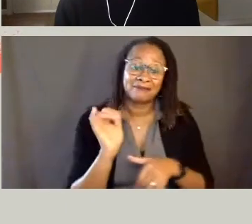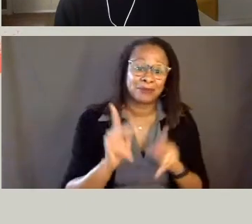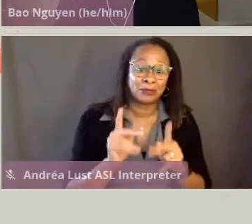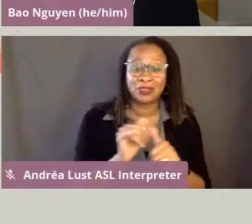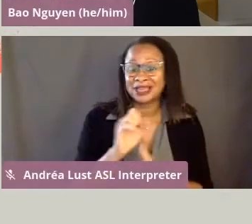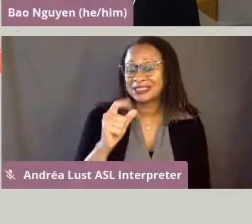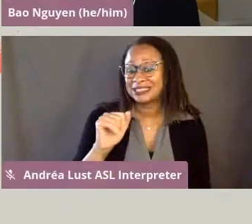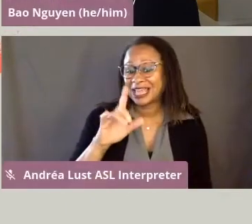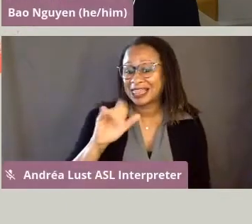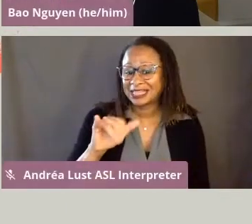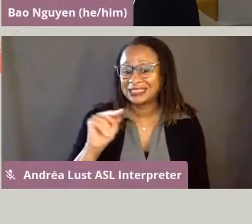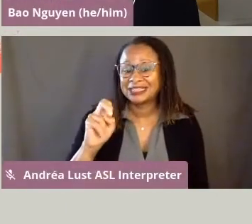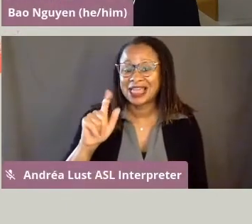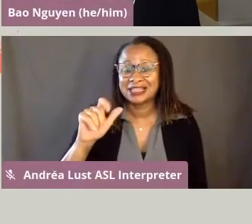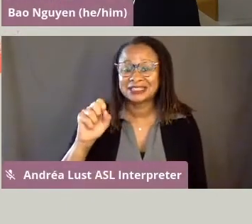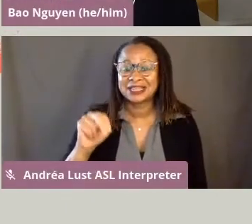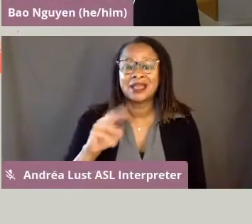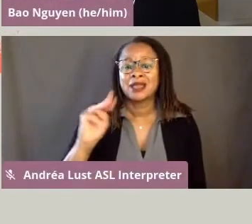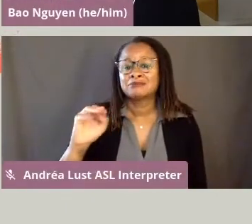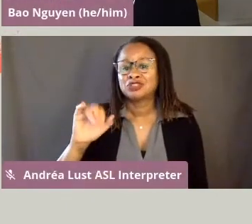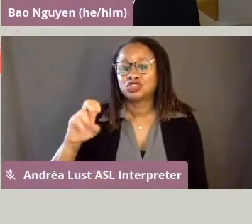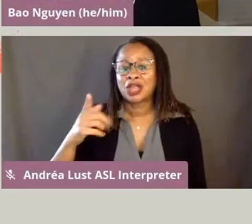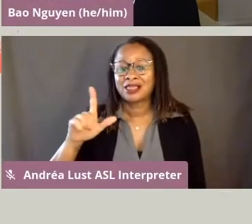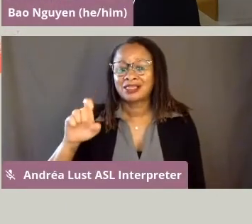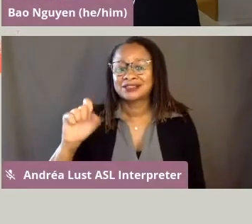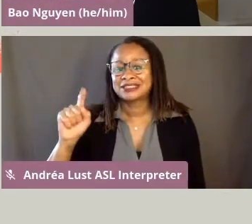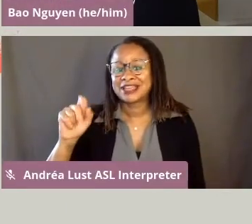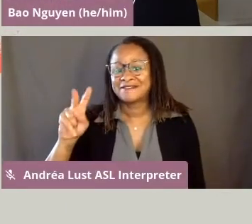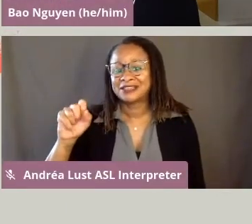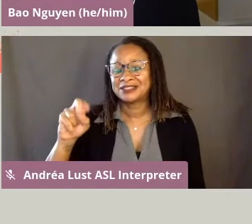We have people like Michèle Stephenson. We have people like Marcia Smith.